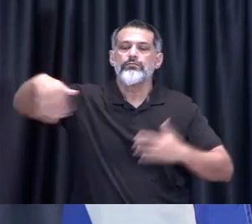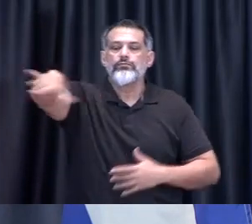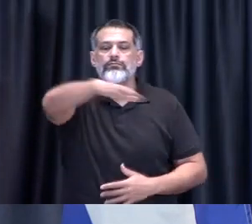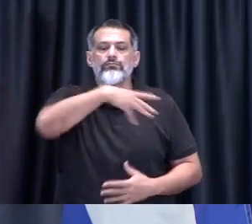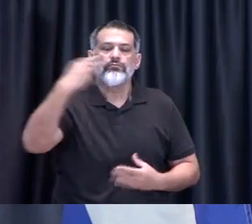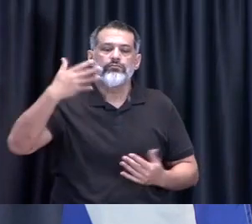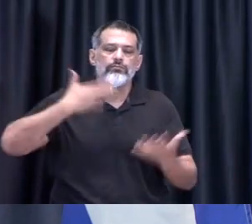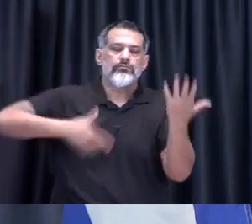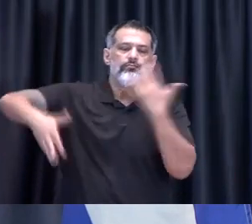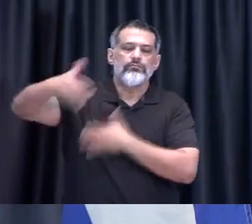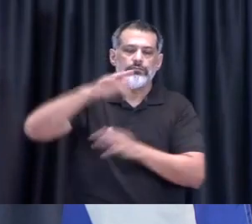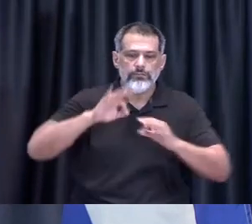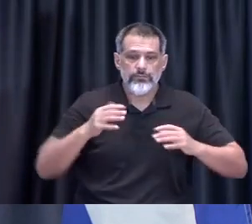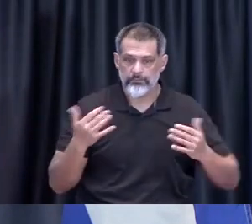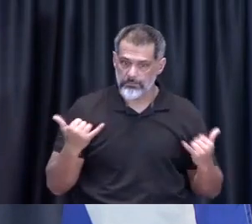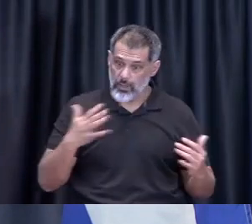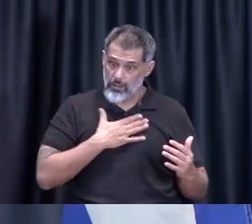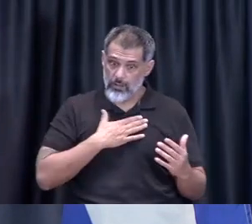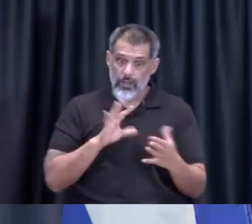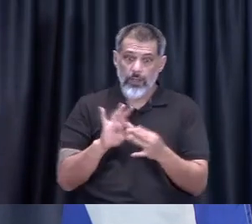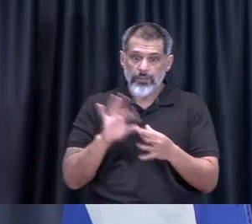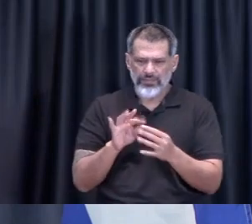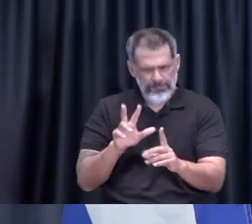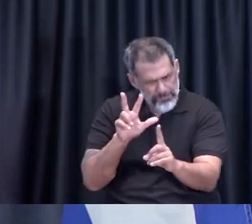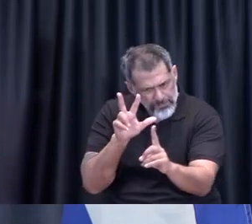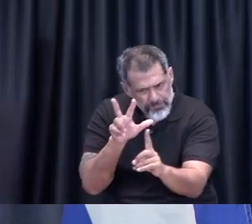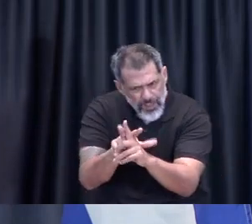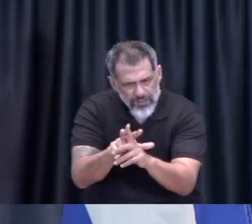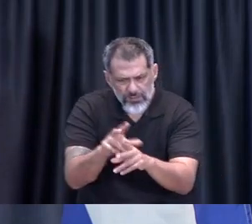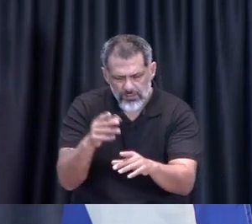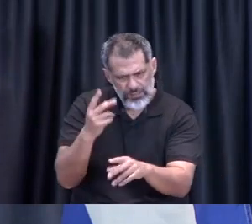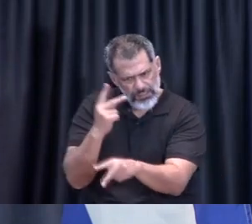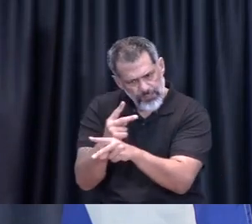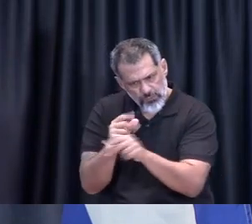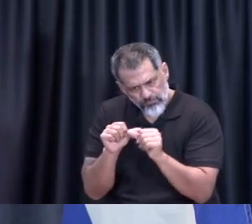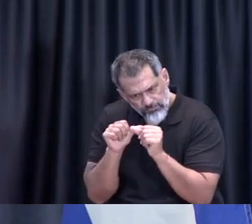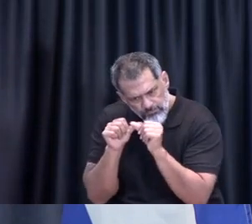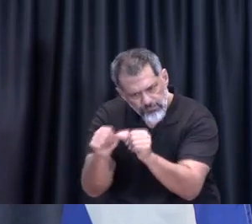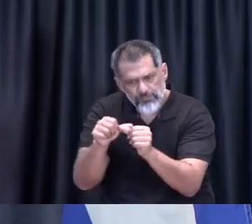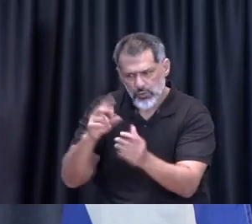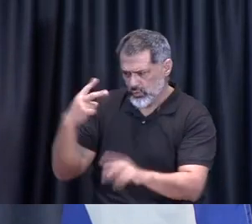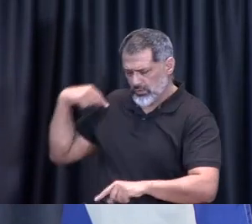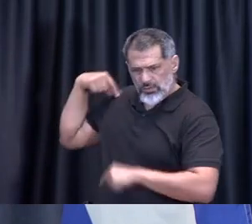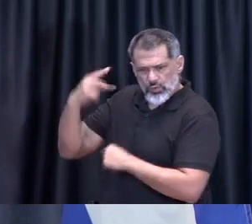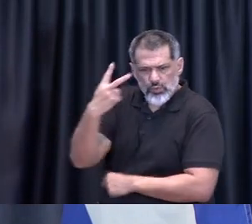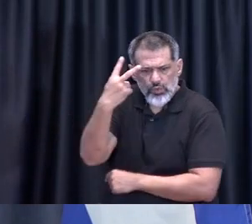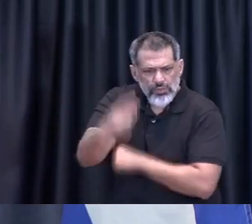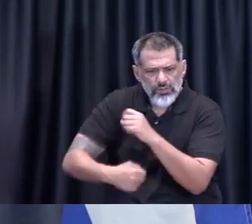today that we've acquired over the past two years to good effect, and I think that if we continue to do